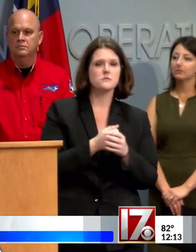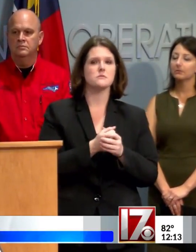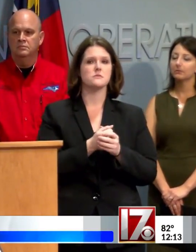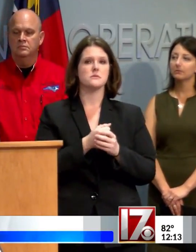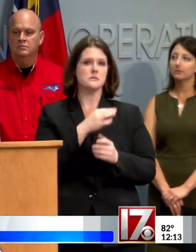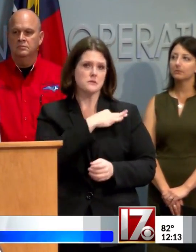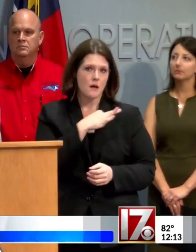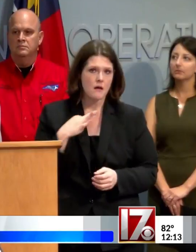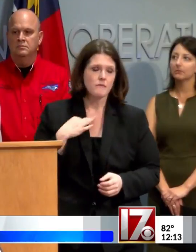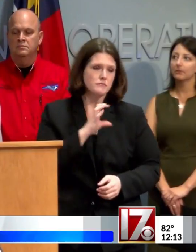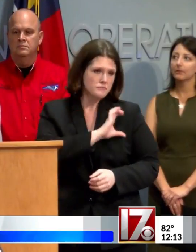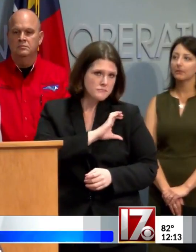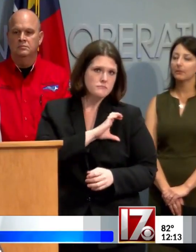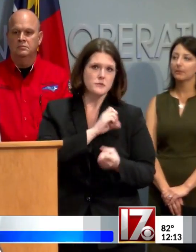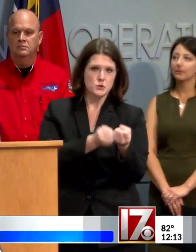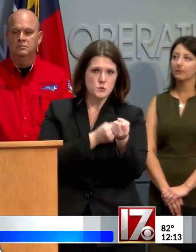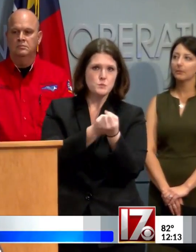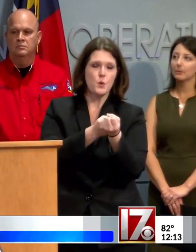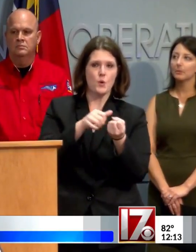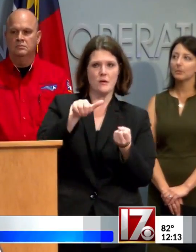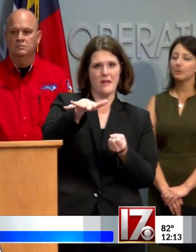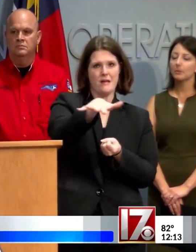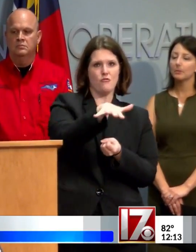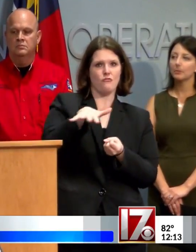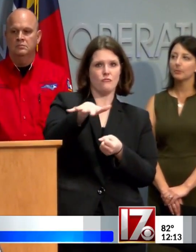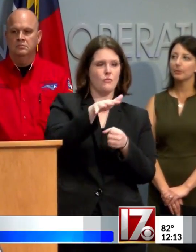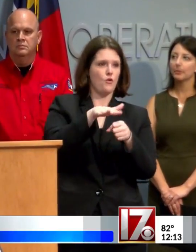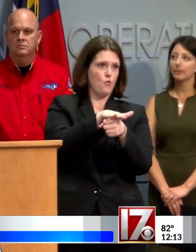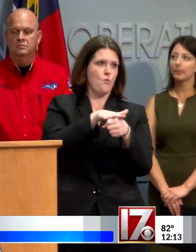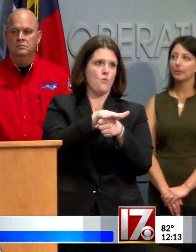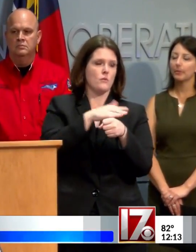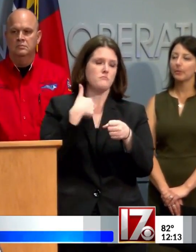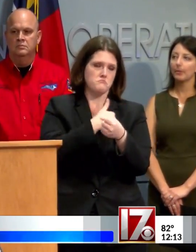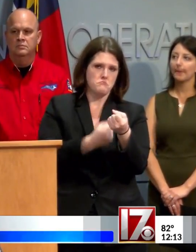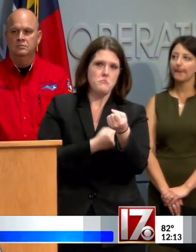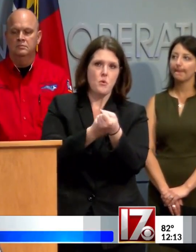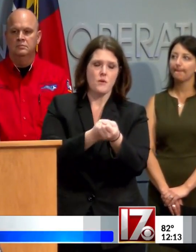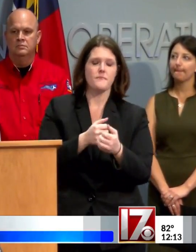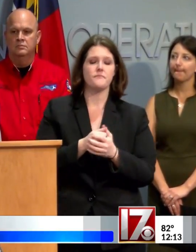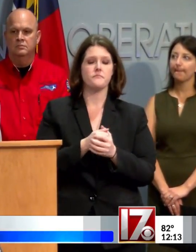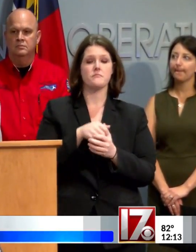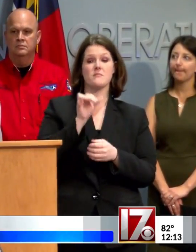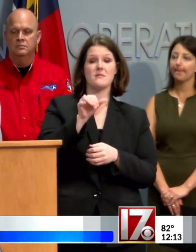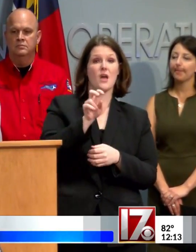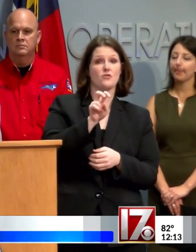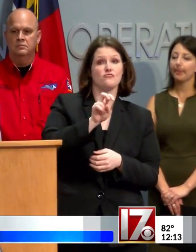THE SAFETY OF OUR MOTORING PUBLIC REMAINS OUR HIGHEST PRIORITY, THE STATE HIGHWAY PATROL CONTINUES TO SURGE REFORMERS RESOURCES AND TO